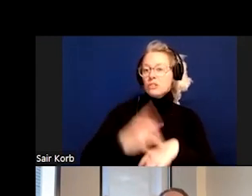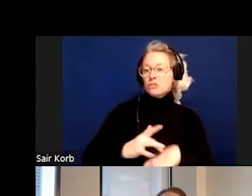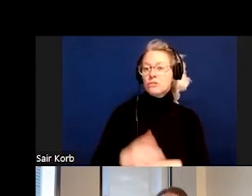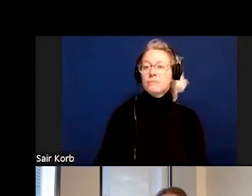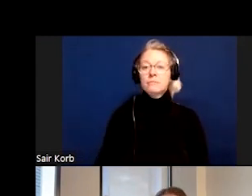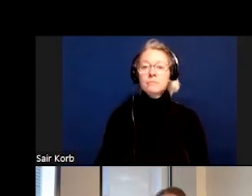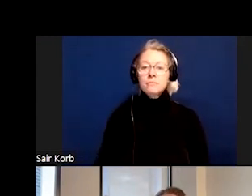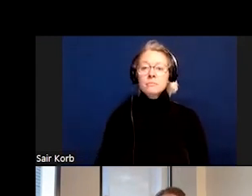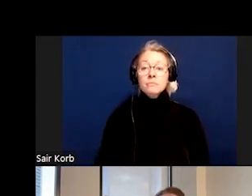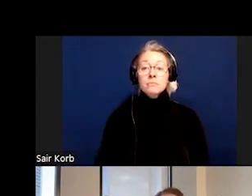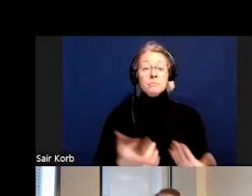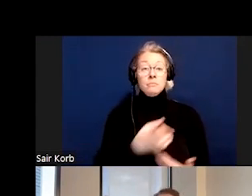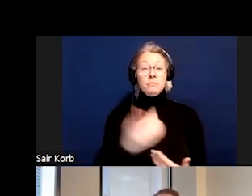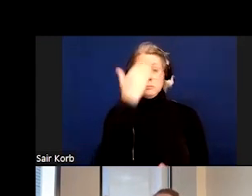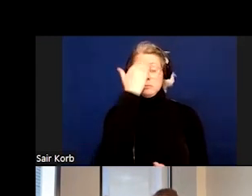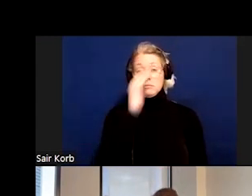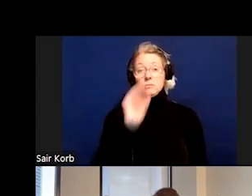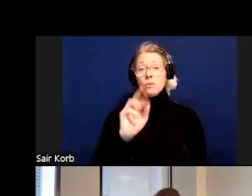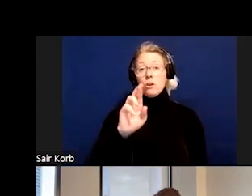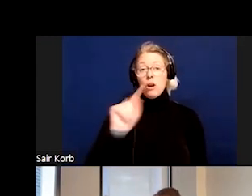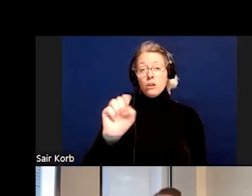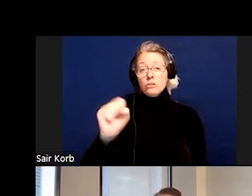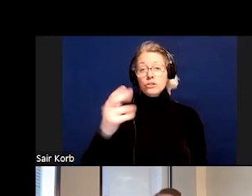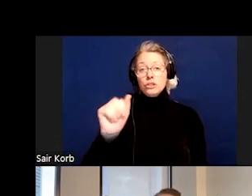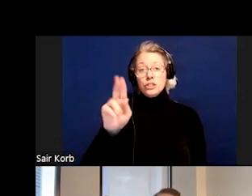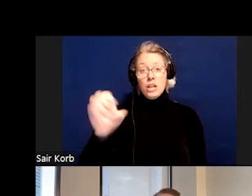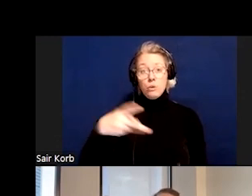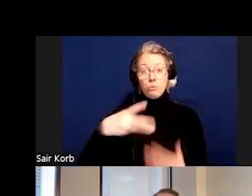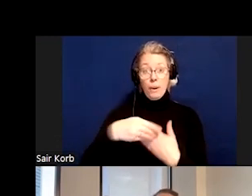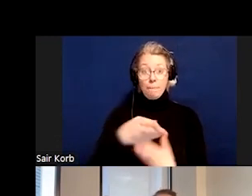be familiar with the program called The Art Share Program, which is intended to support